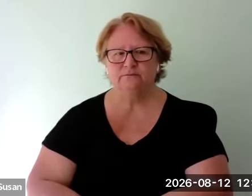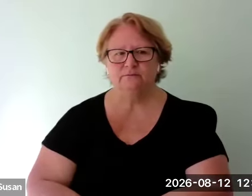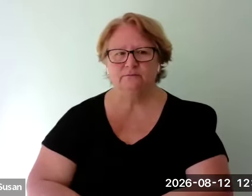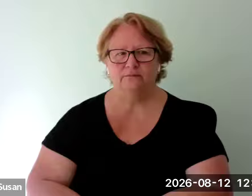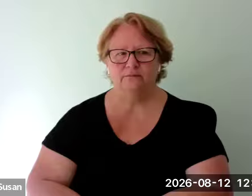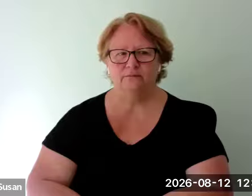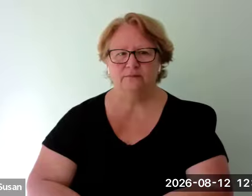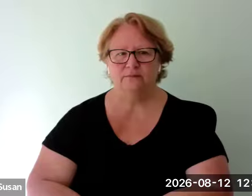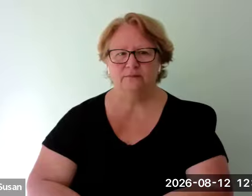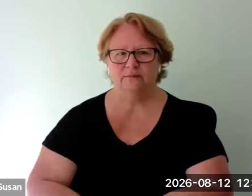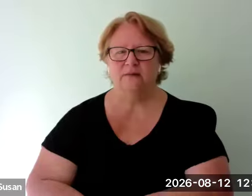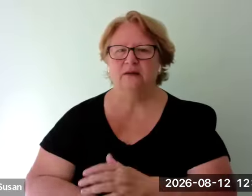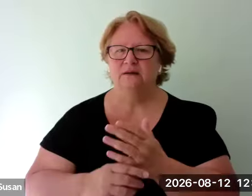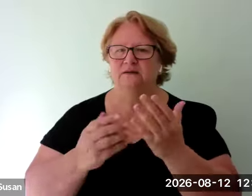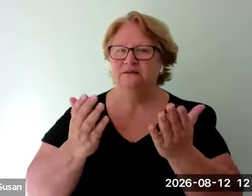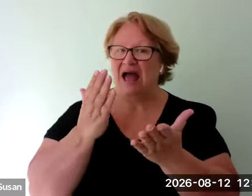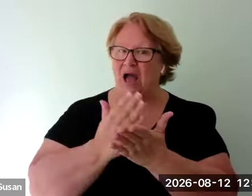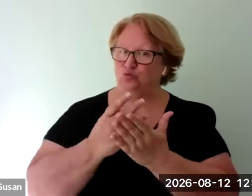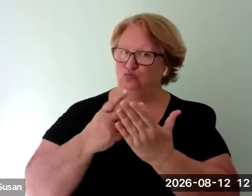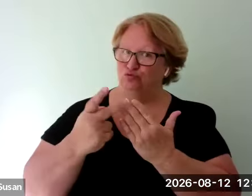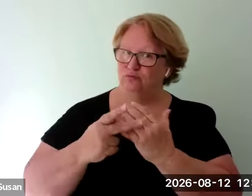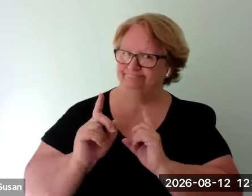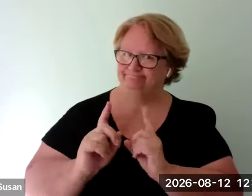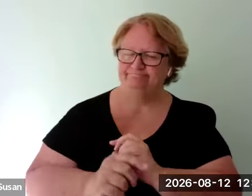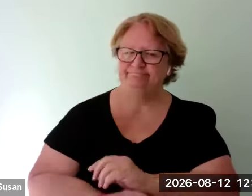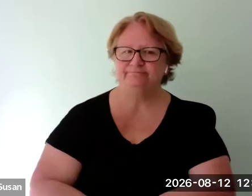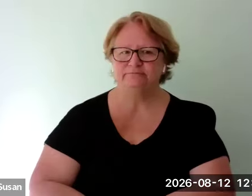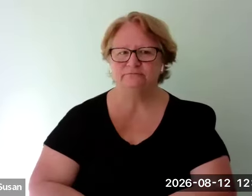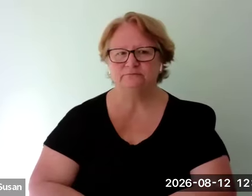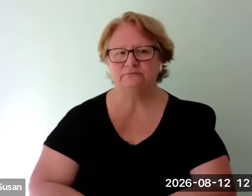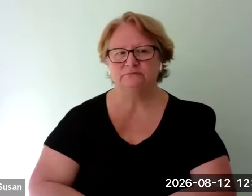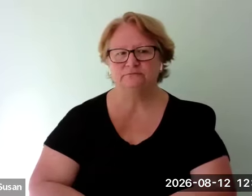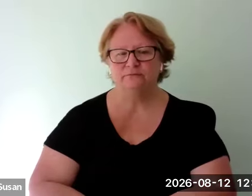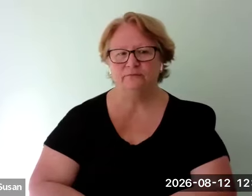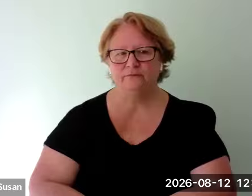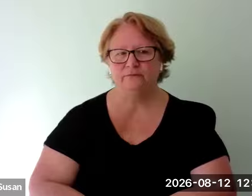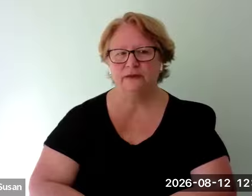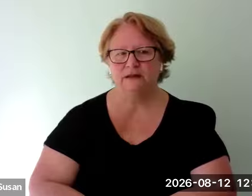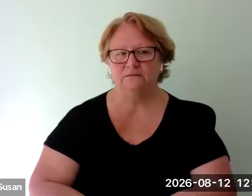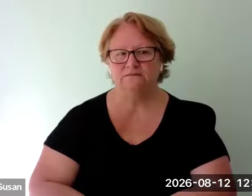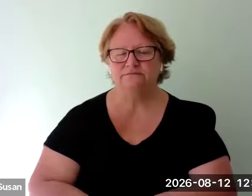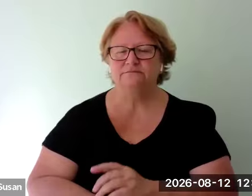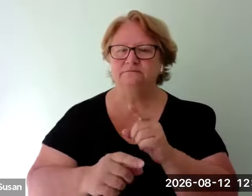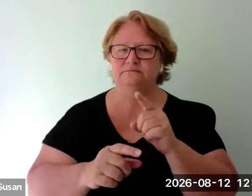ademia as well as policy. So I 'm going to talk a little bit